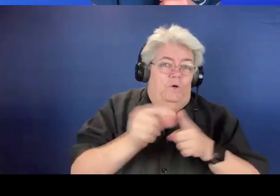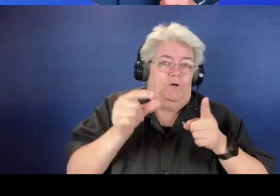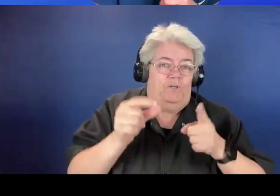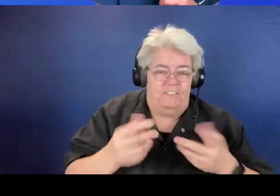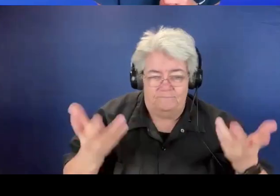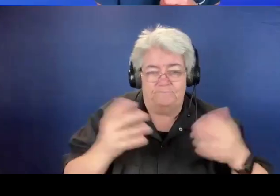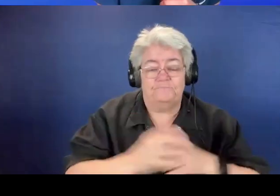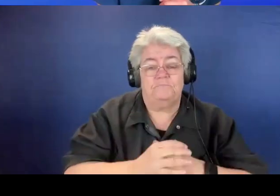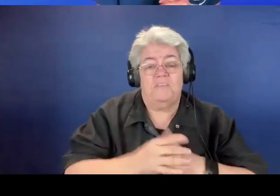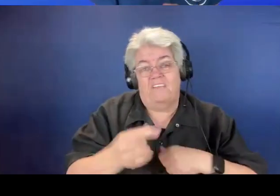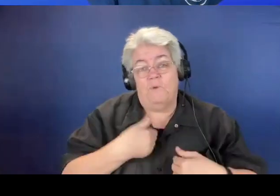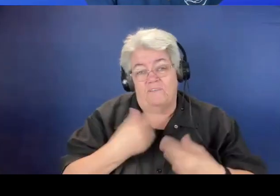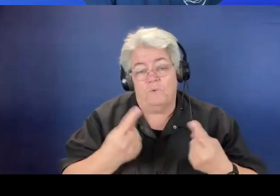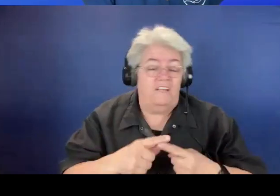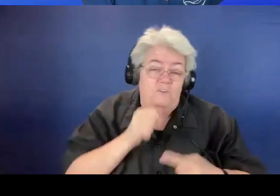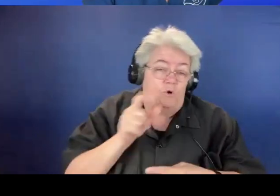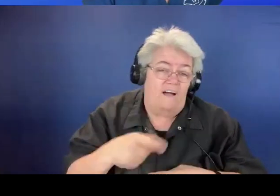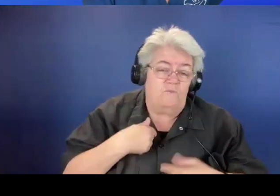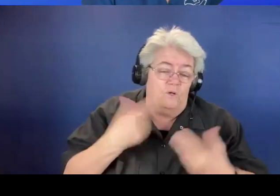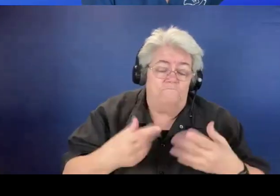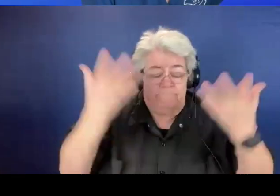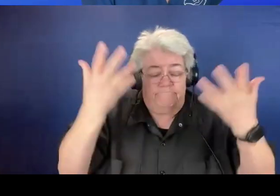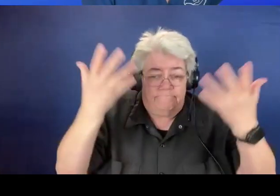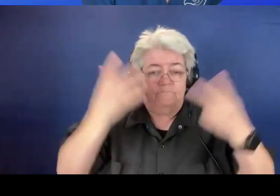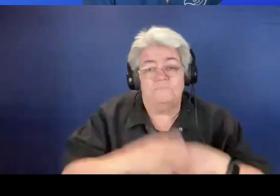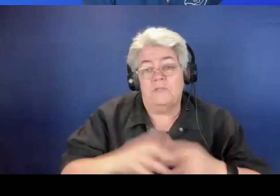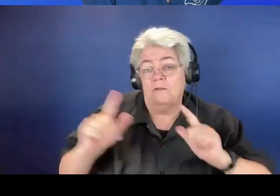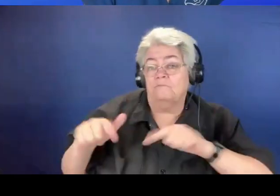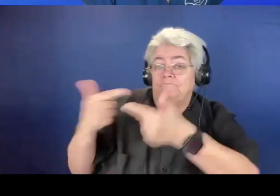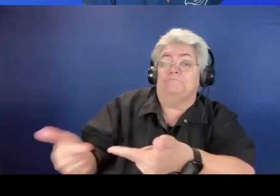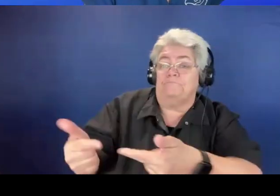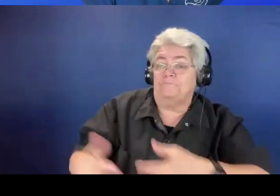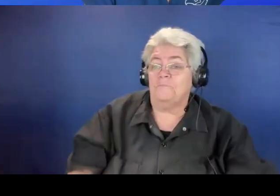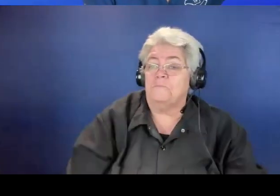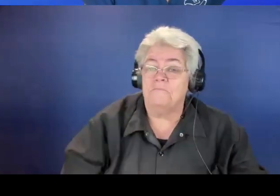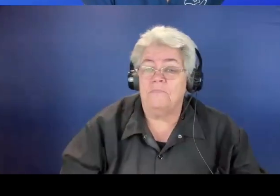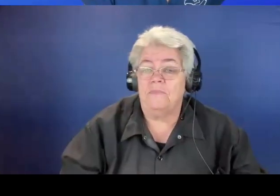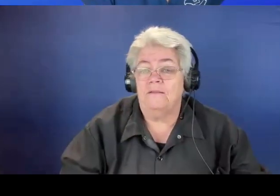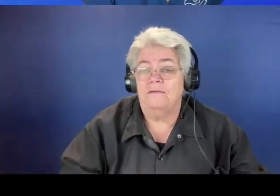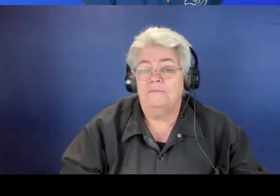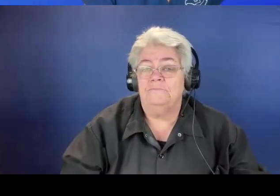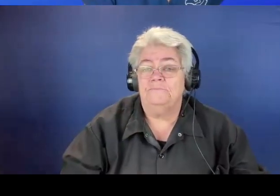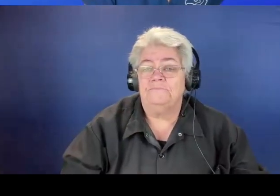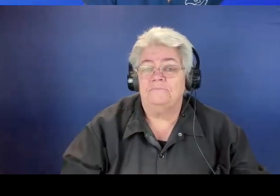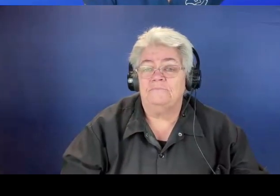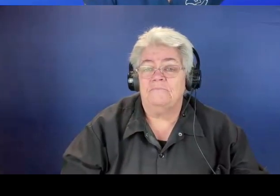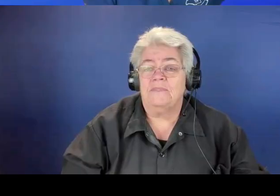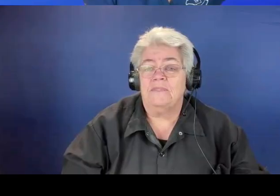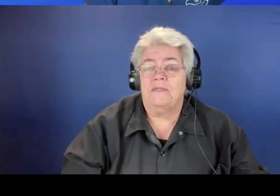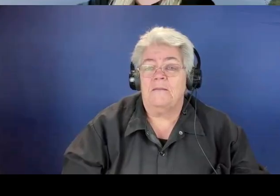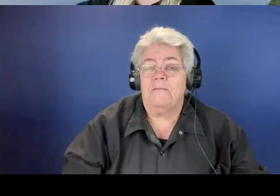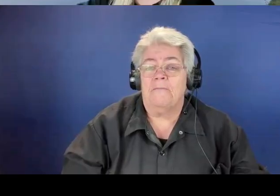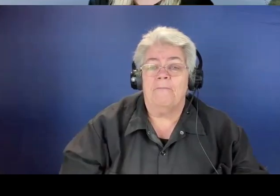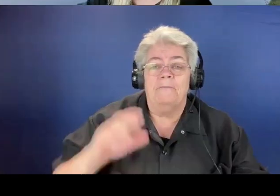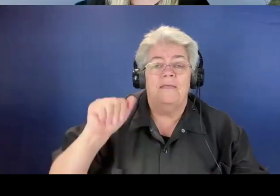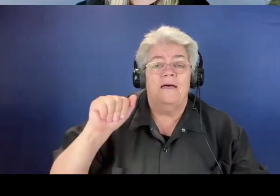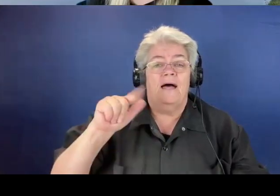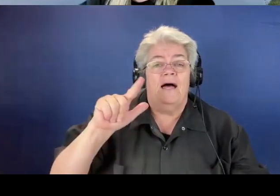I'm going to hand it over to these lovely ladies. Go ahead. Thank you so much. All right.